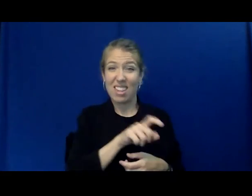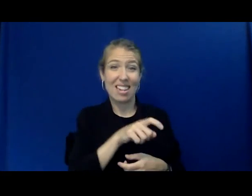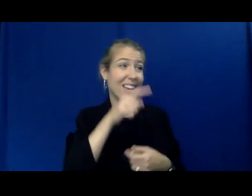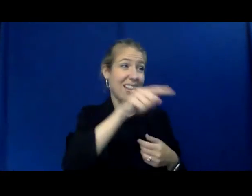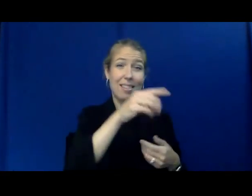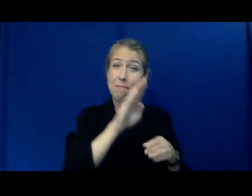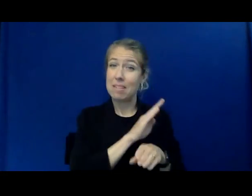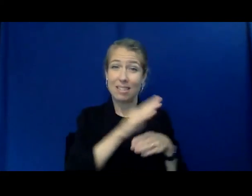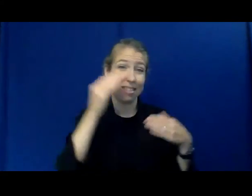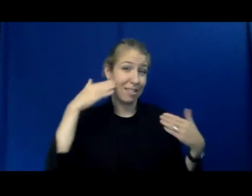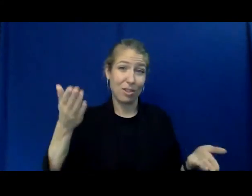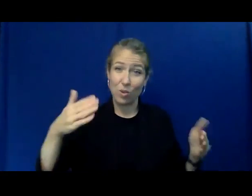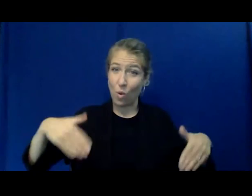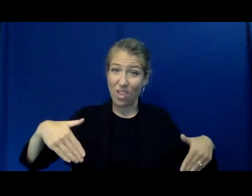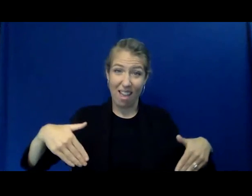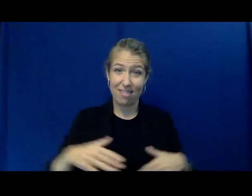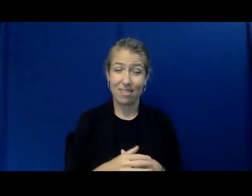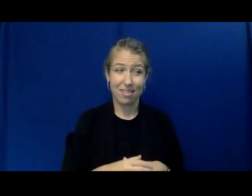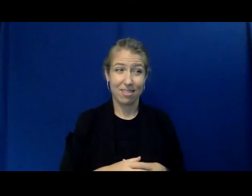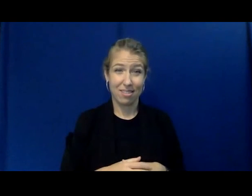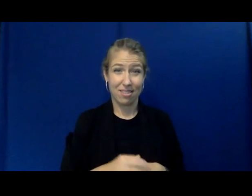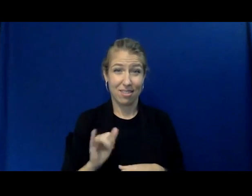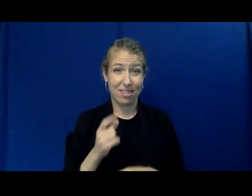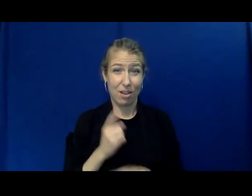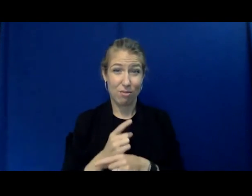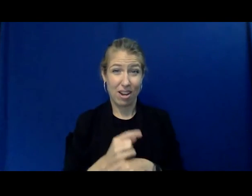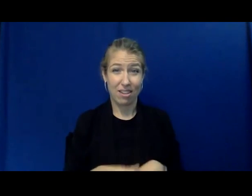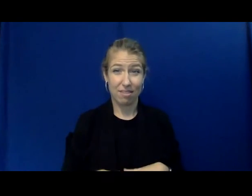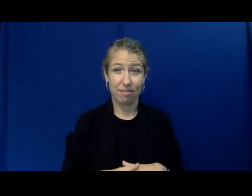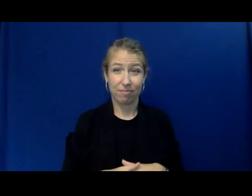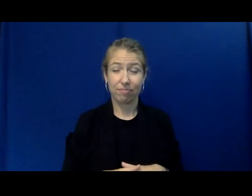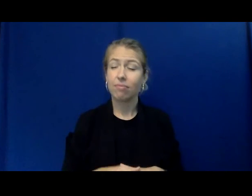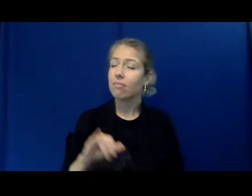from the employer, that is about right? JENNIFER McDONOUGH: Yeah.